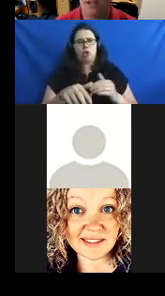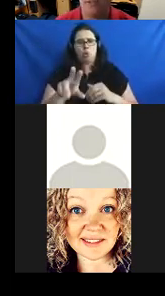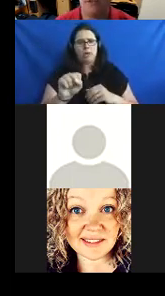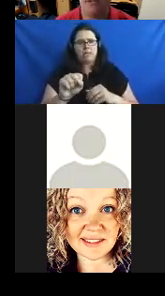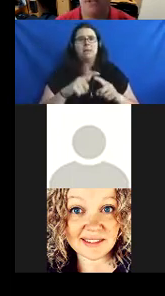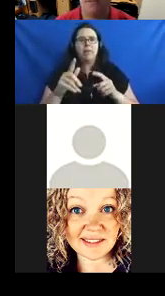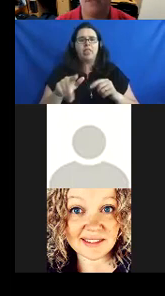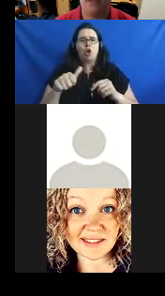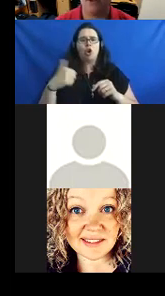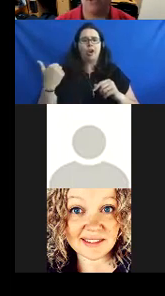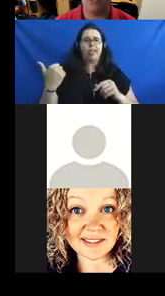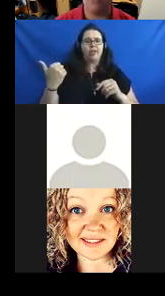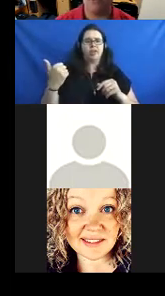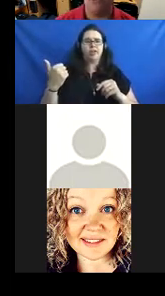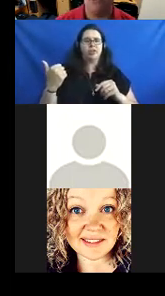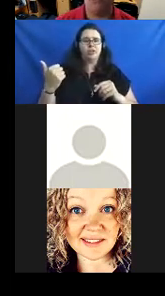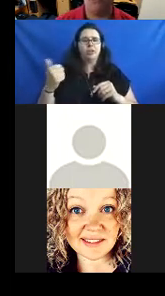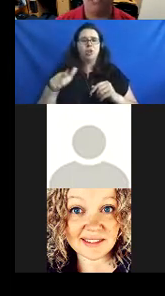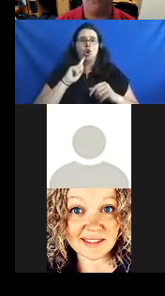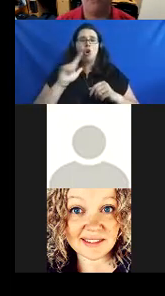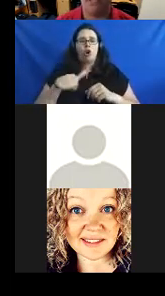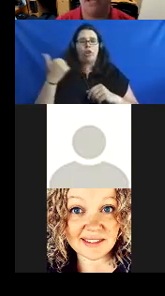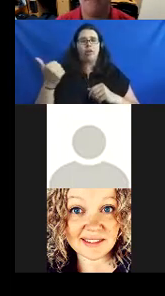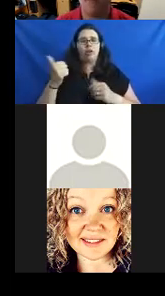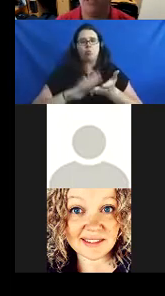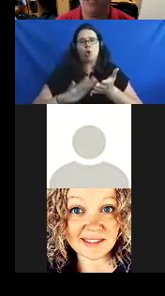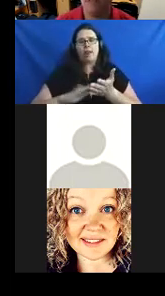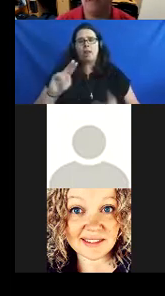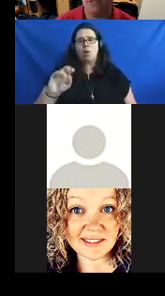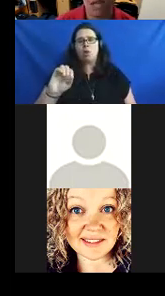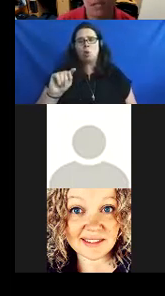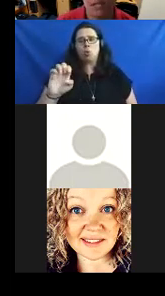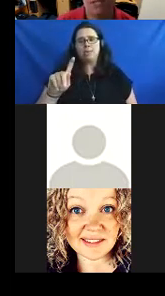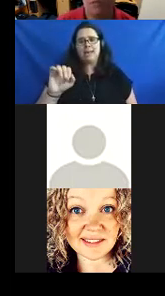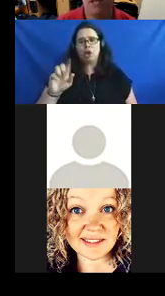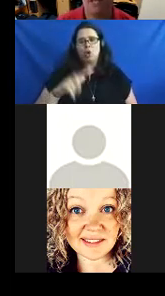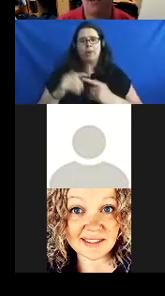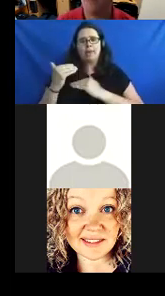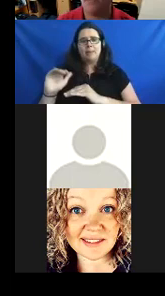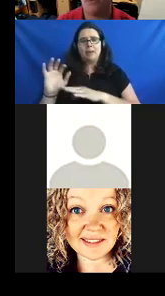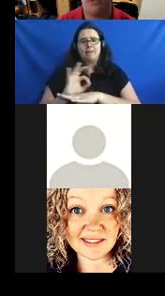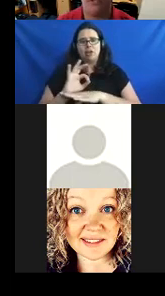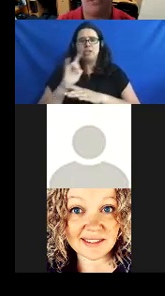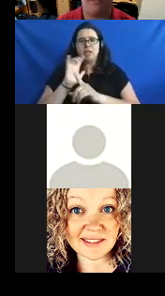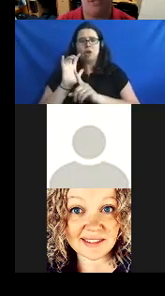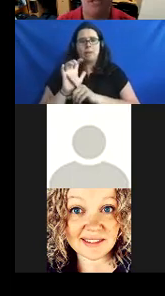BRAILLE NOTE TAKERS THAT HAVE LIMITED FUNCTIONALITY THAT ARE POPULAR IN THE U.S.